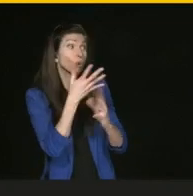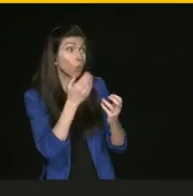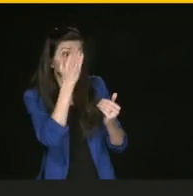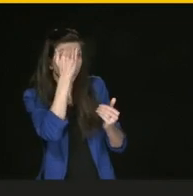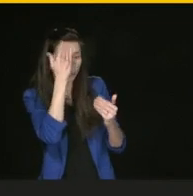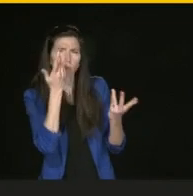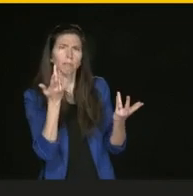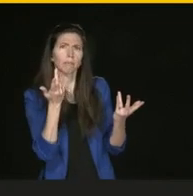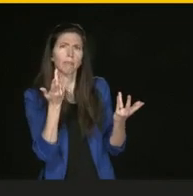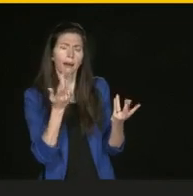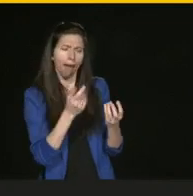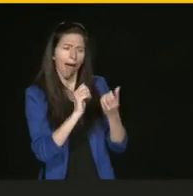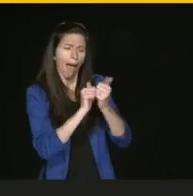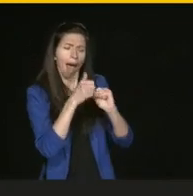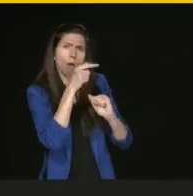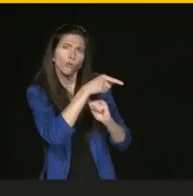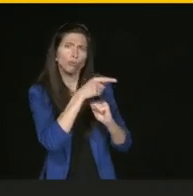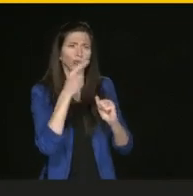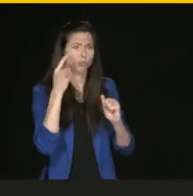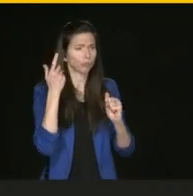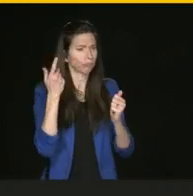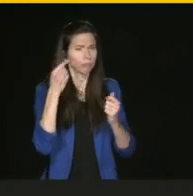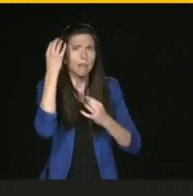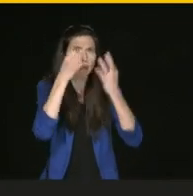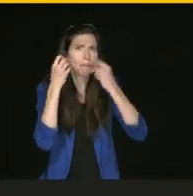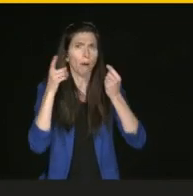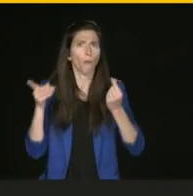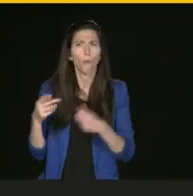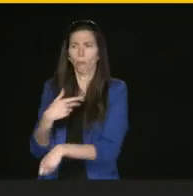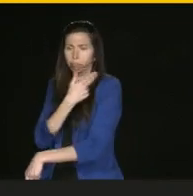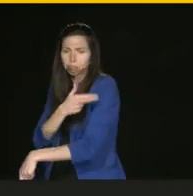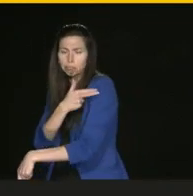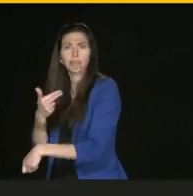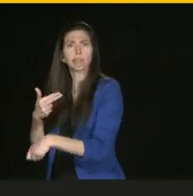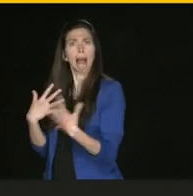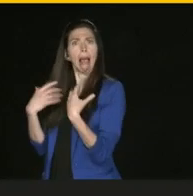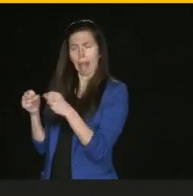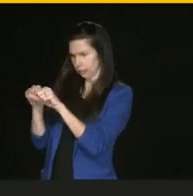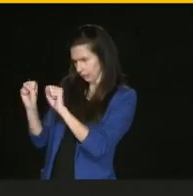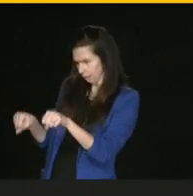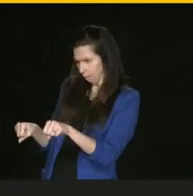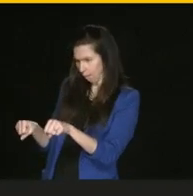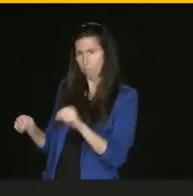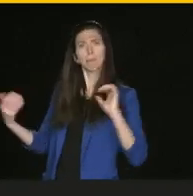WHO ARE INFECTED. SO I'M WONDERING IF YOU CAN TELL